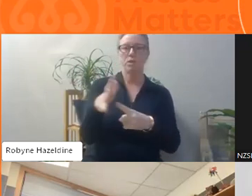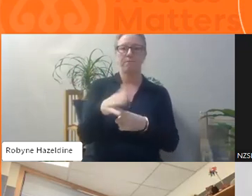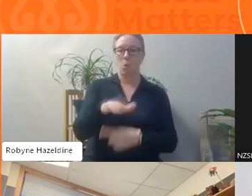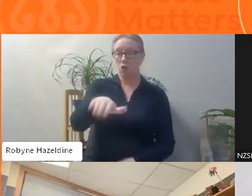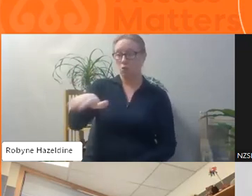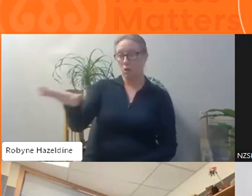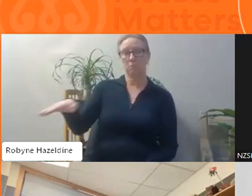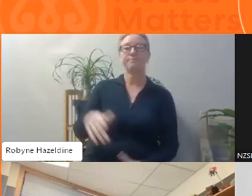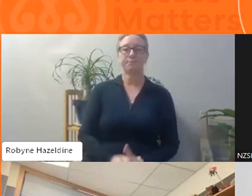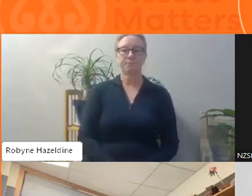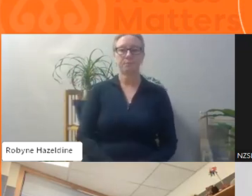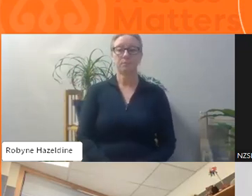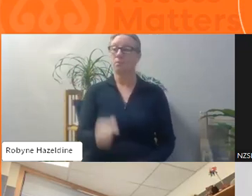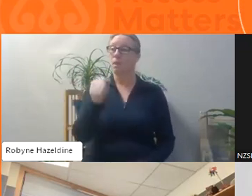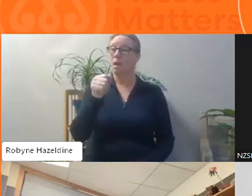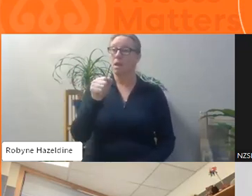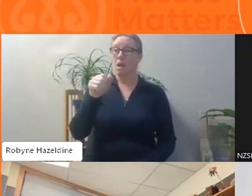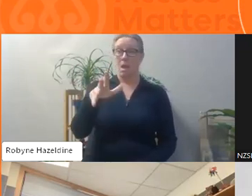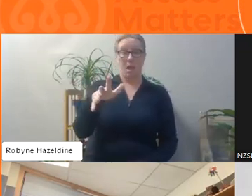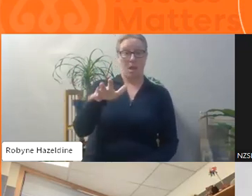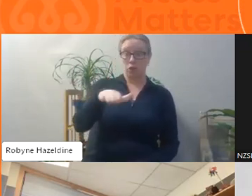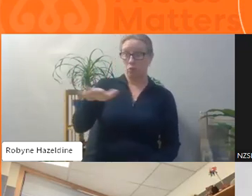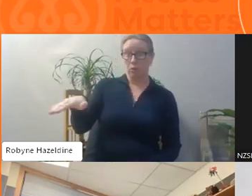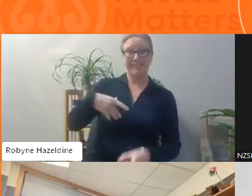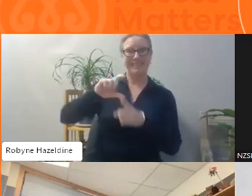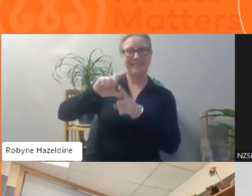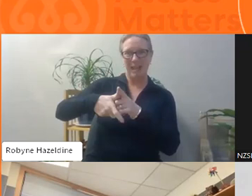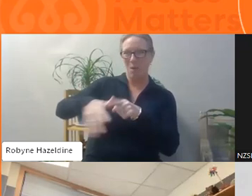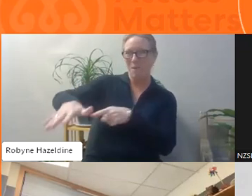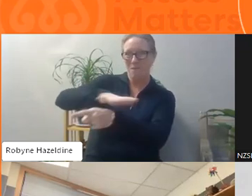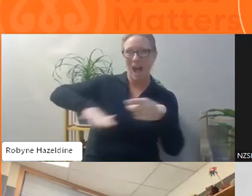whaikaha. And mokopuna whaikaha me whānau whaikaha have shared